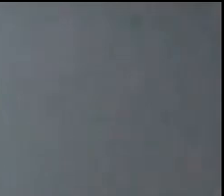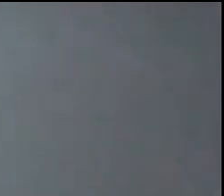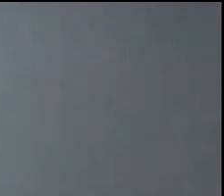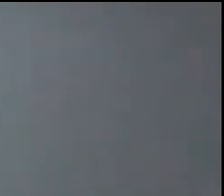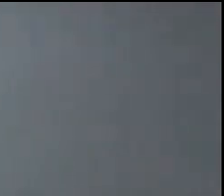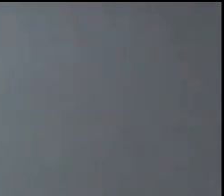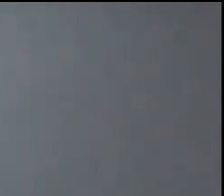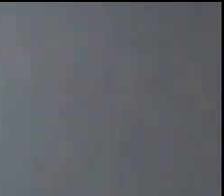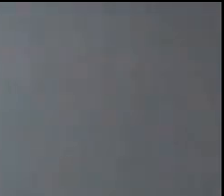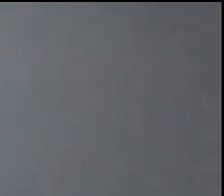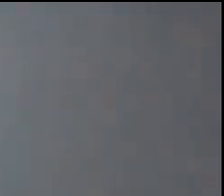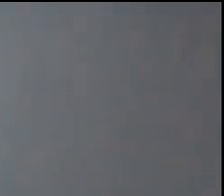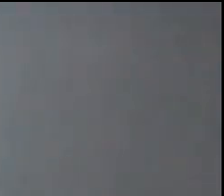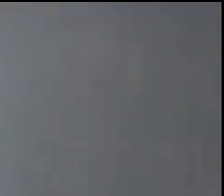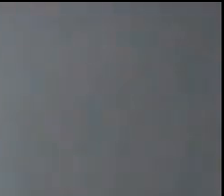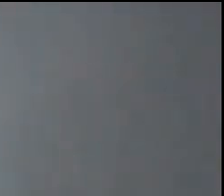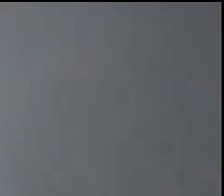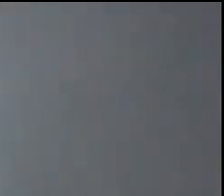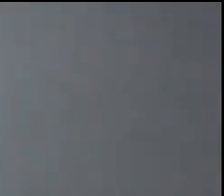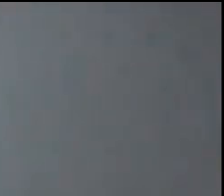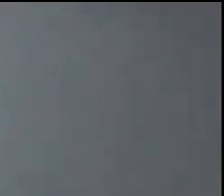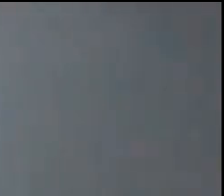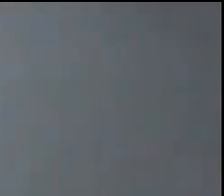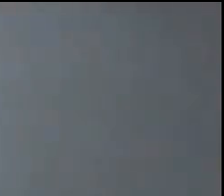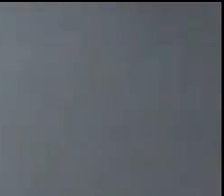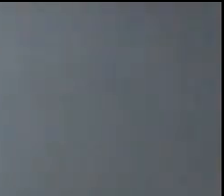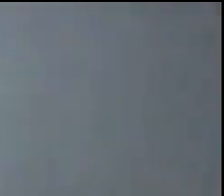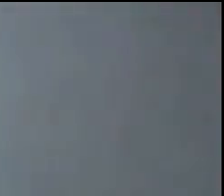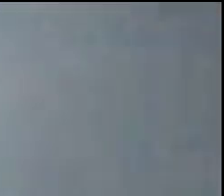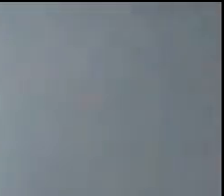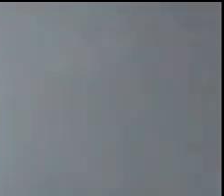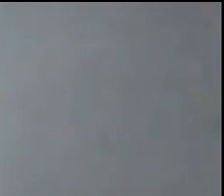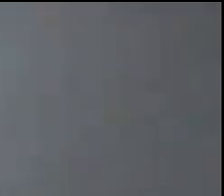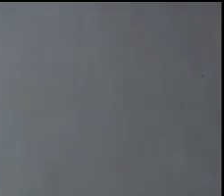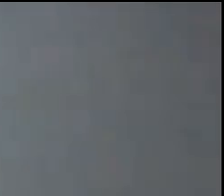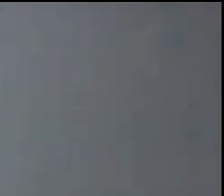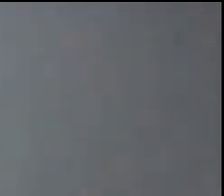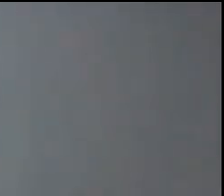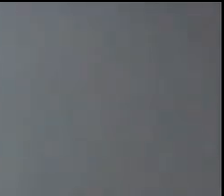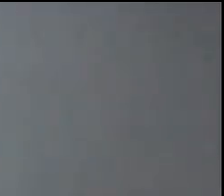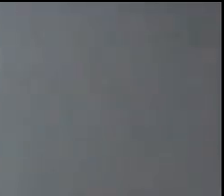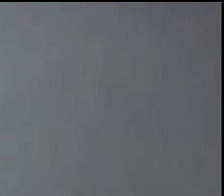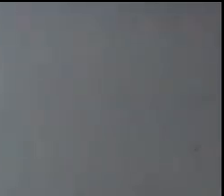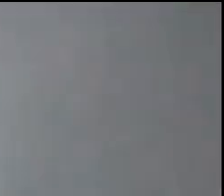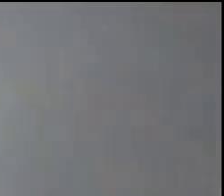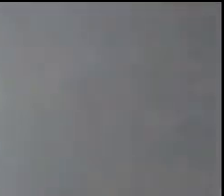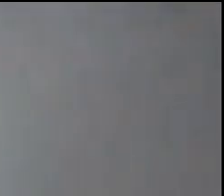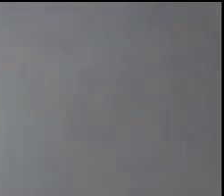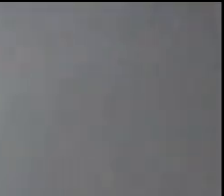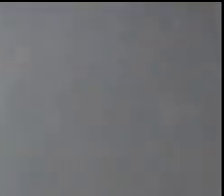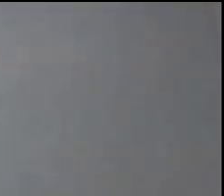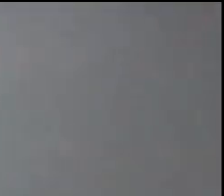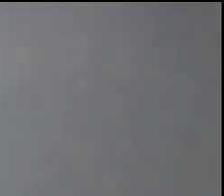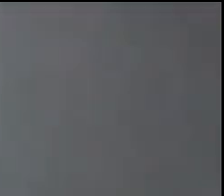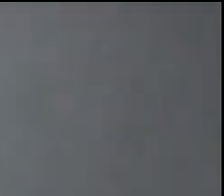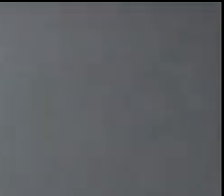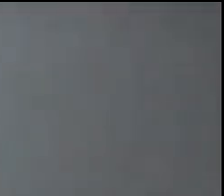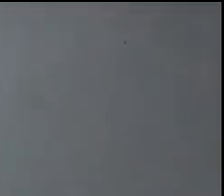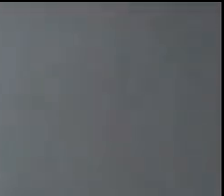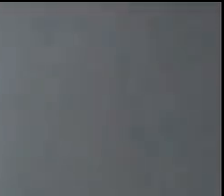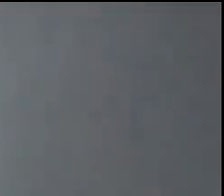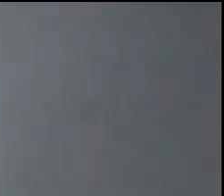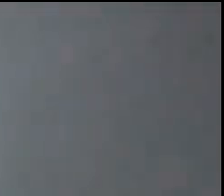and inclusion of persons with disabilities in cooperation with ILO and UNPRPD, UNICEF Norway and the center for Inclusive Policy